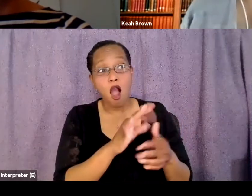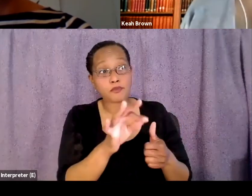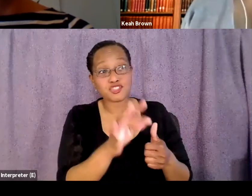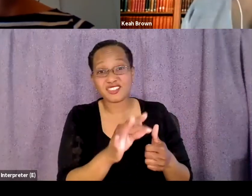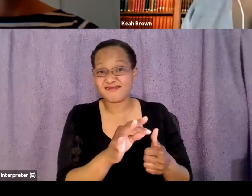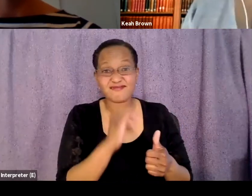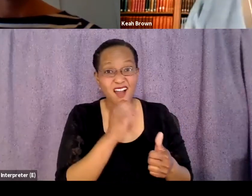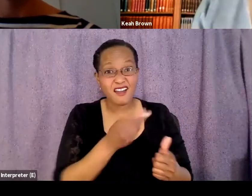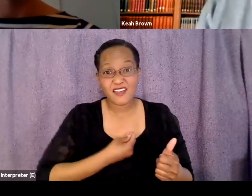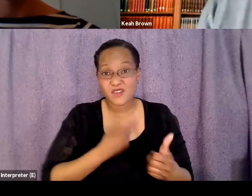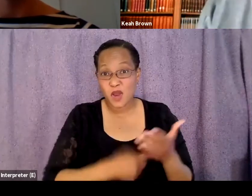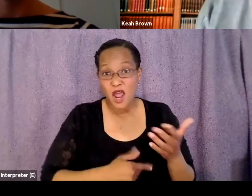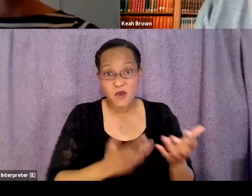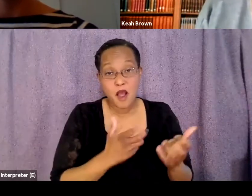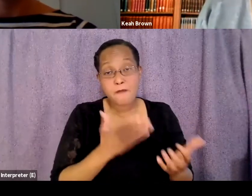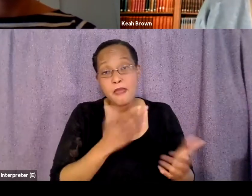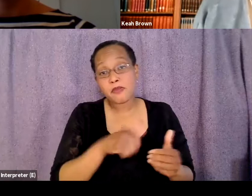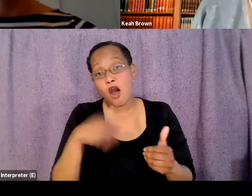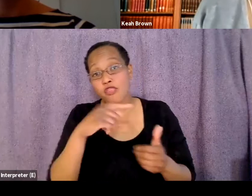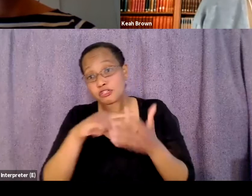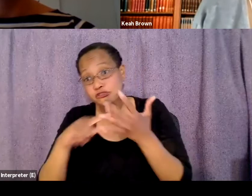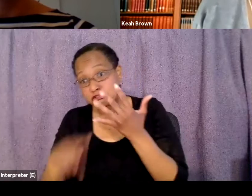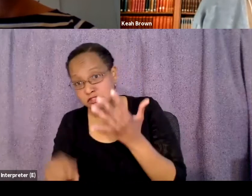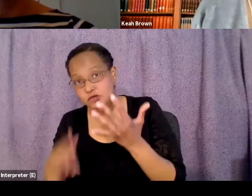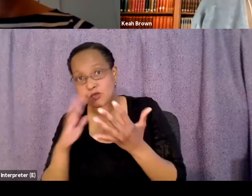Maybe someone in that batch will understand what I'm trying to say and how.